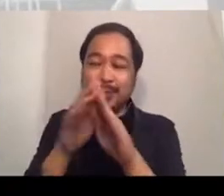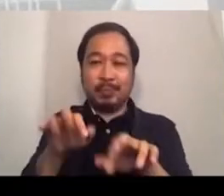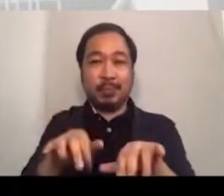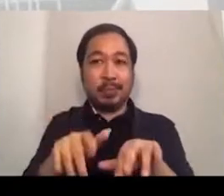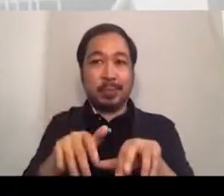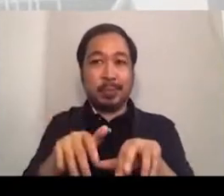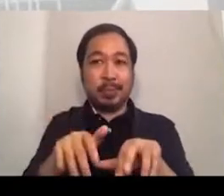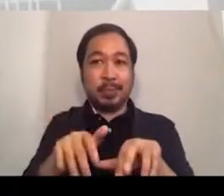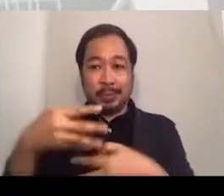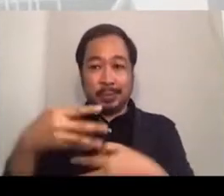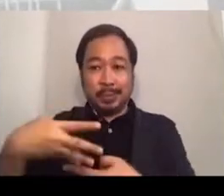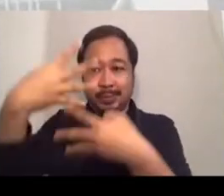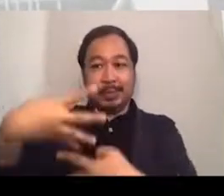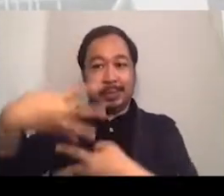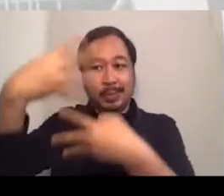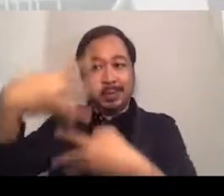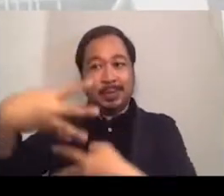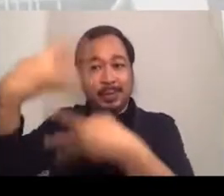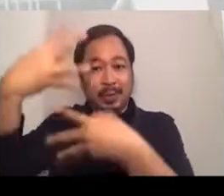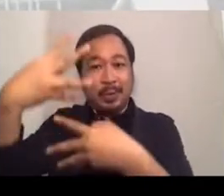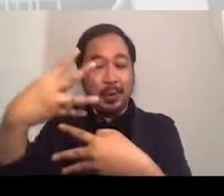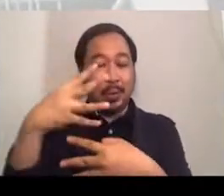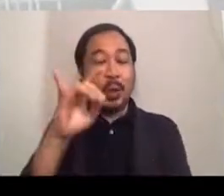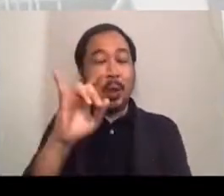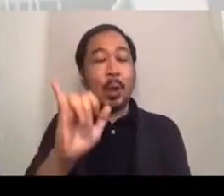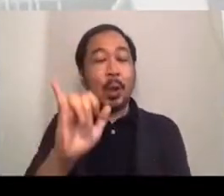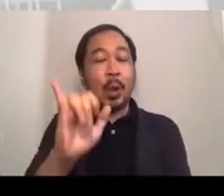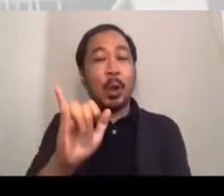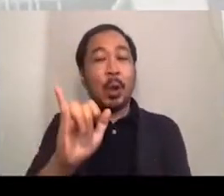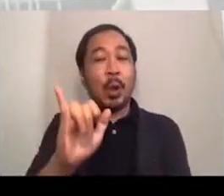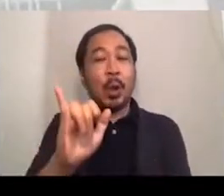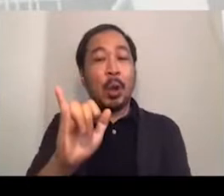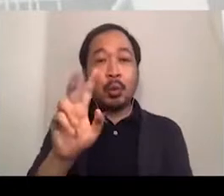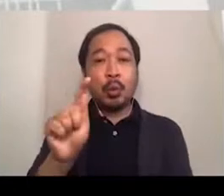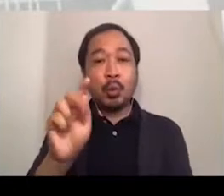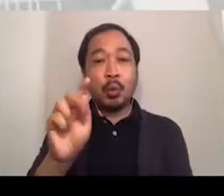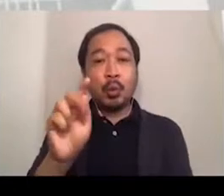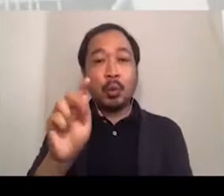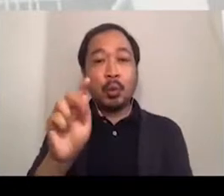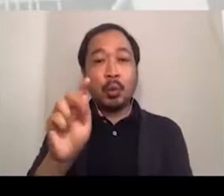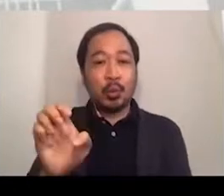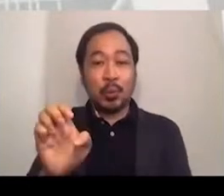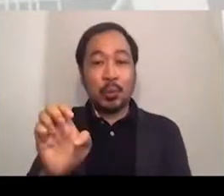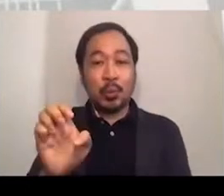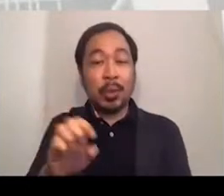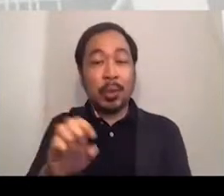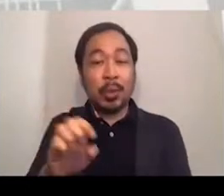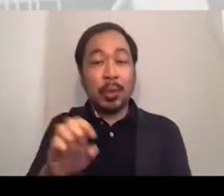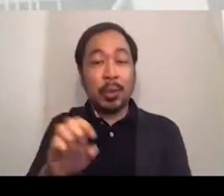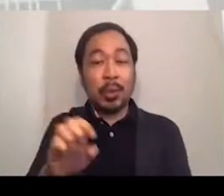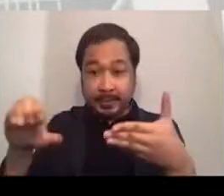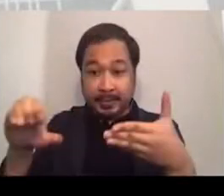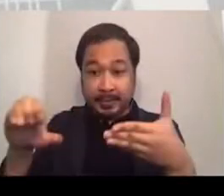and the ESCAP team will be monitoring and collating the questions and reflections throughout the webinar